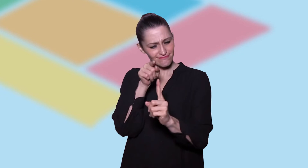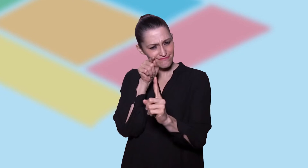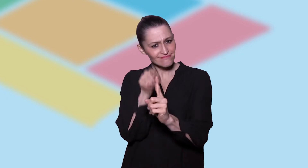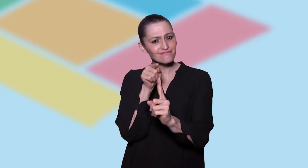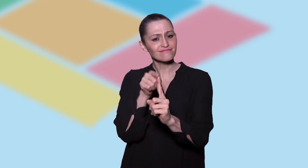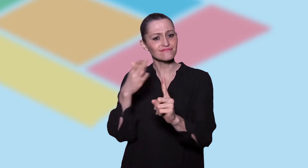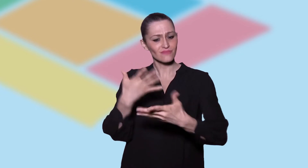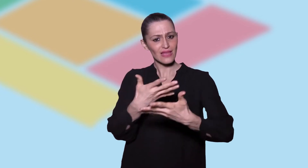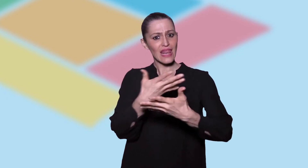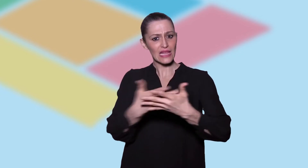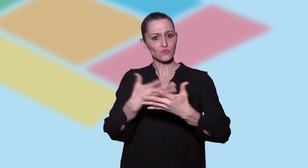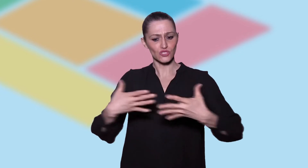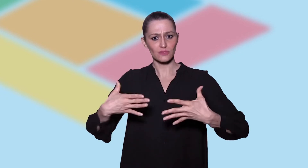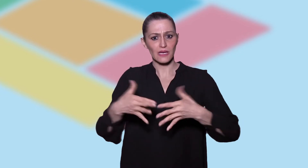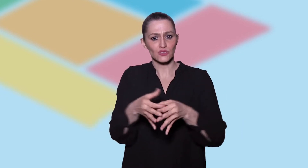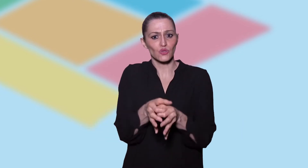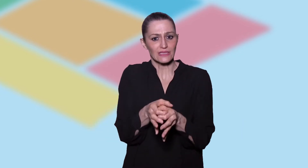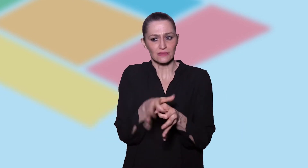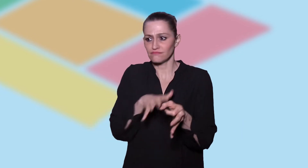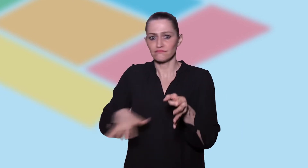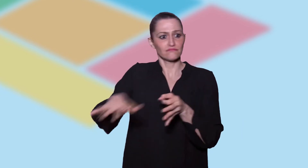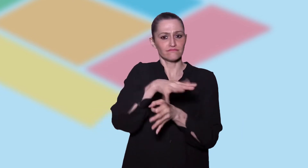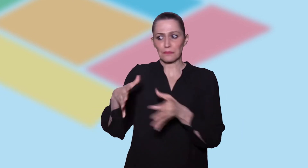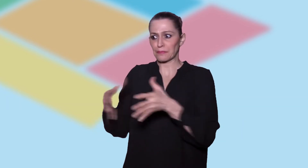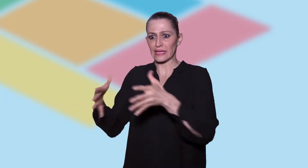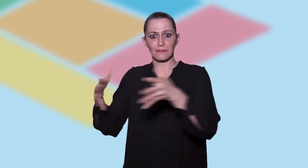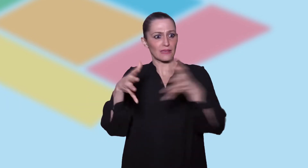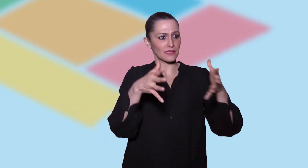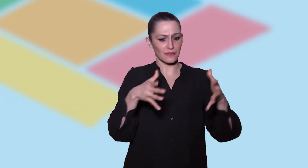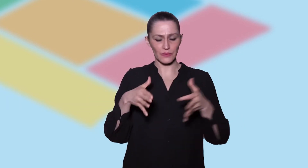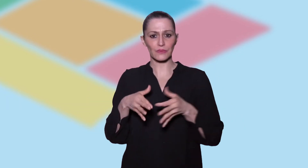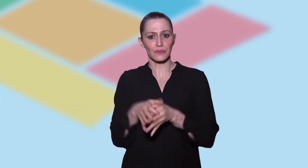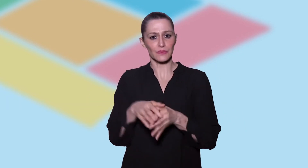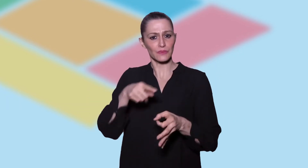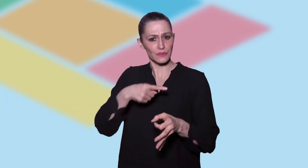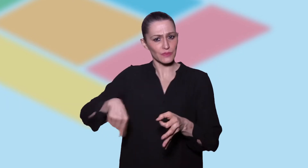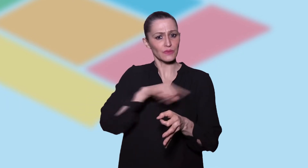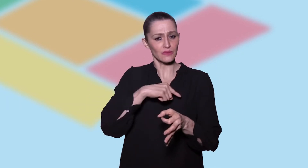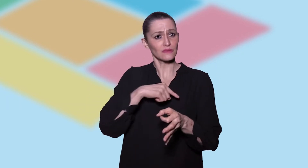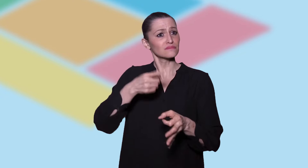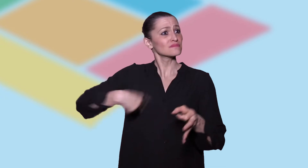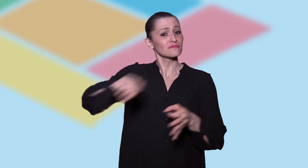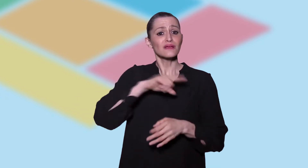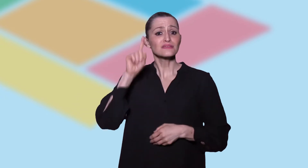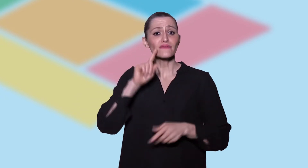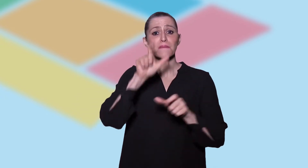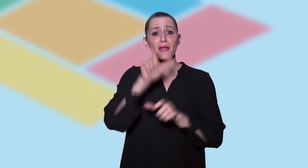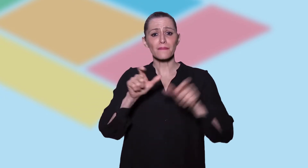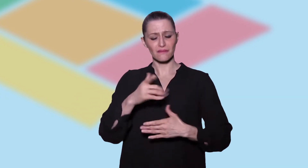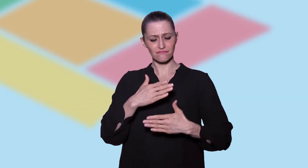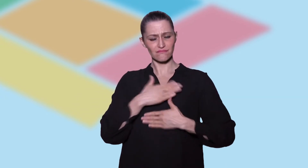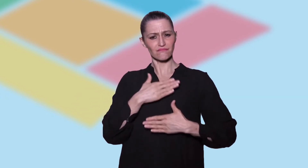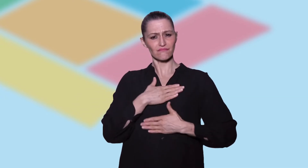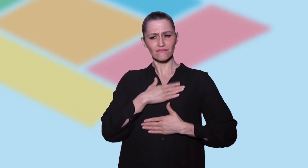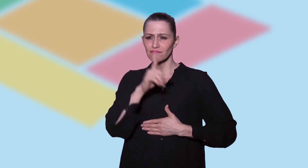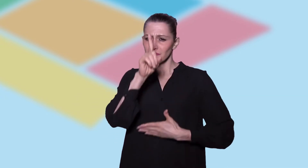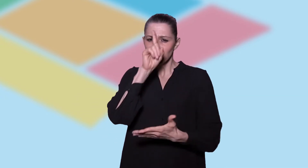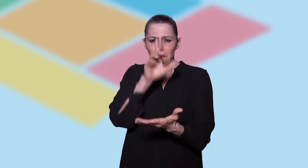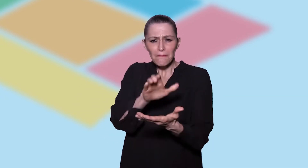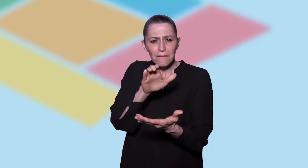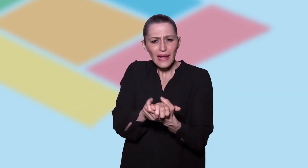is a linguistic minority - Deaf people share